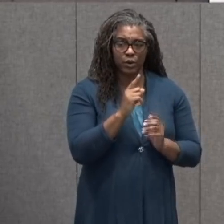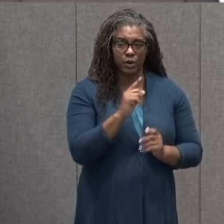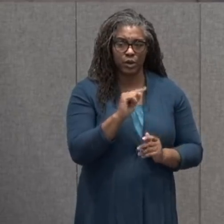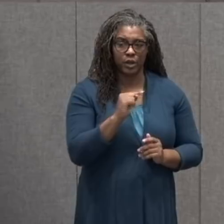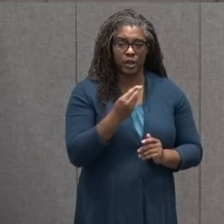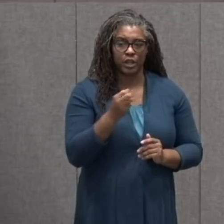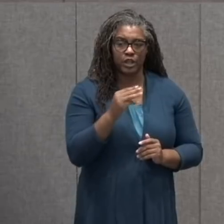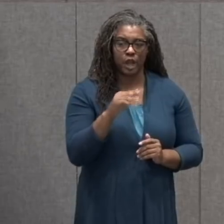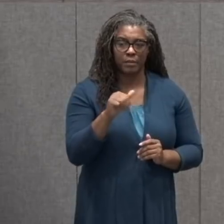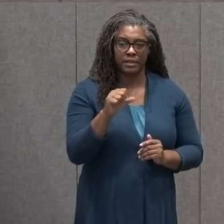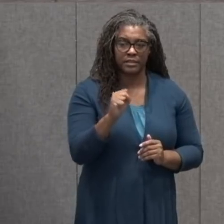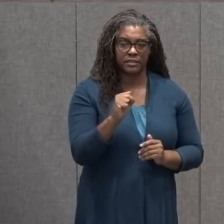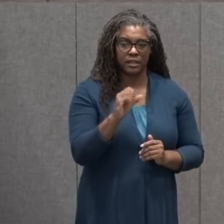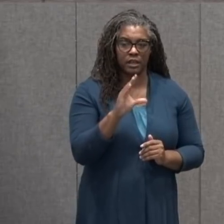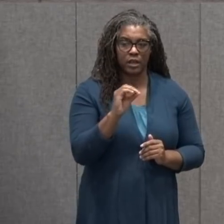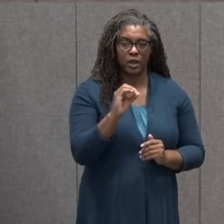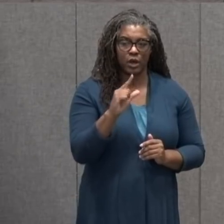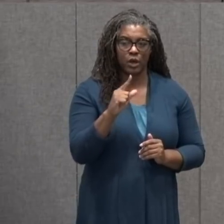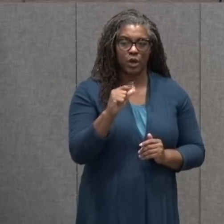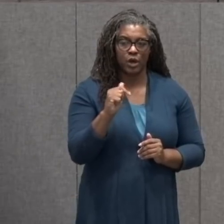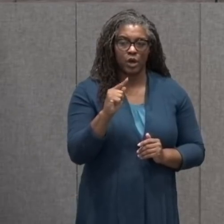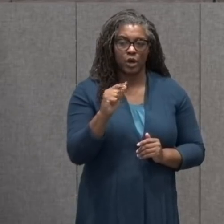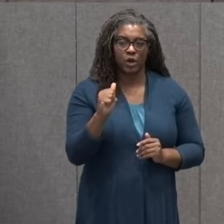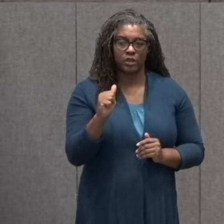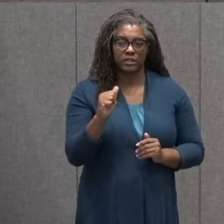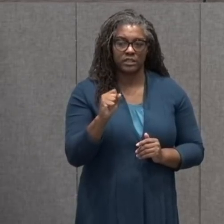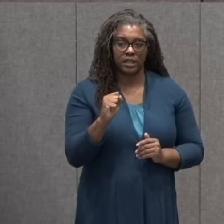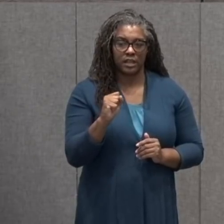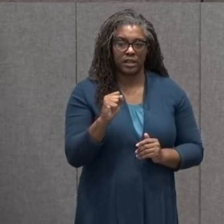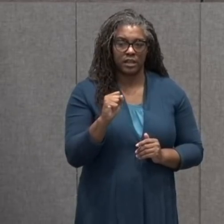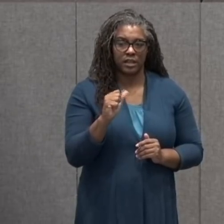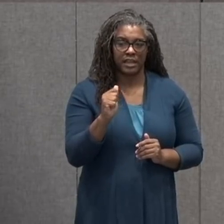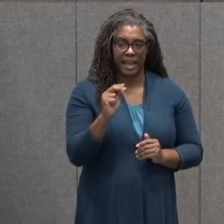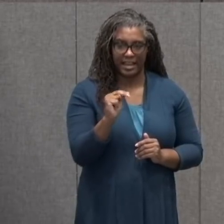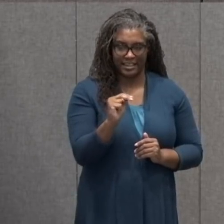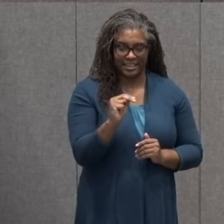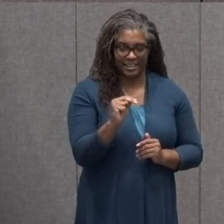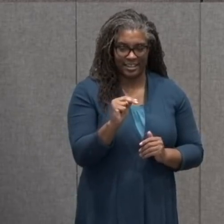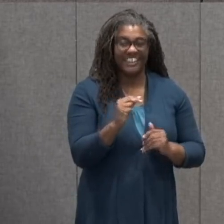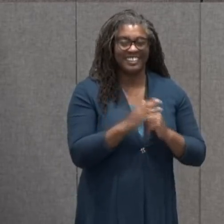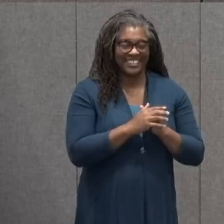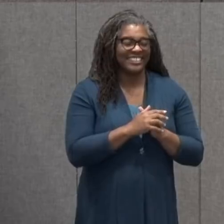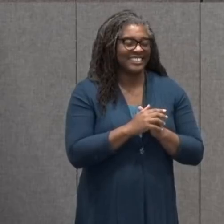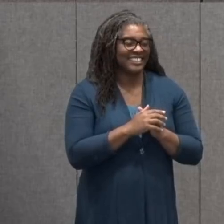it has really cool photographs. This is a nonfiction book, and because